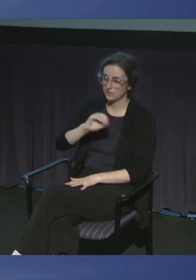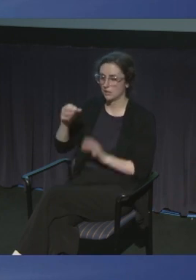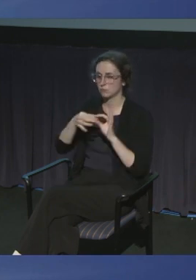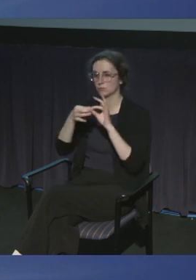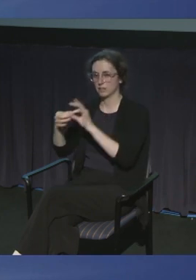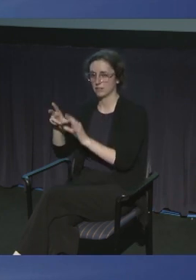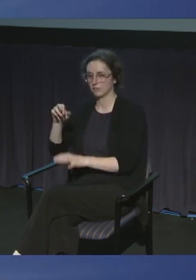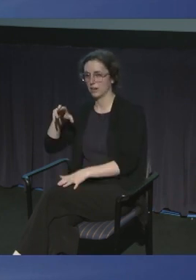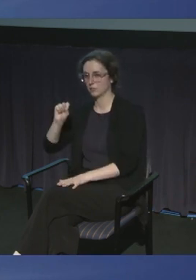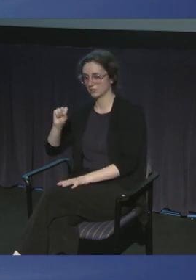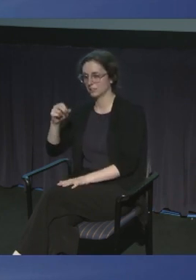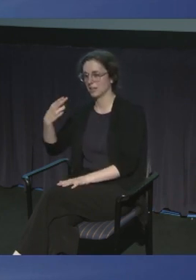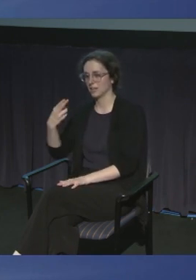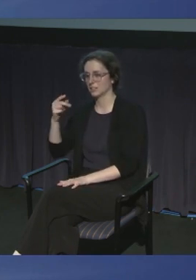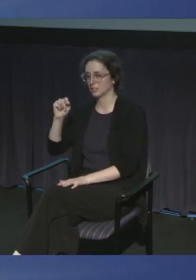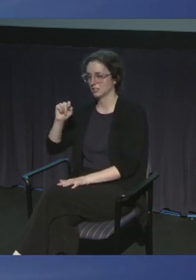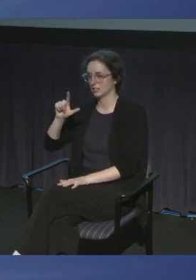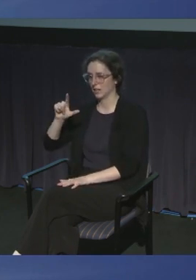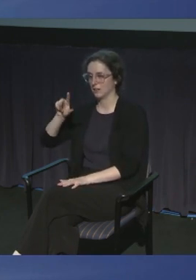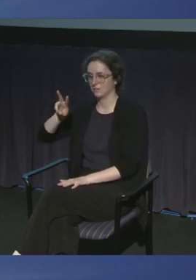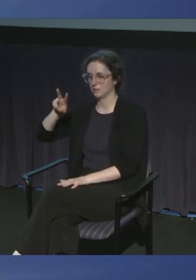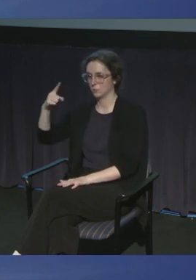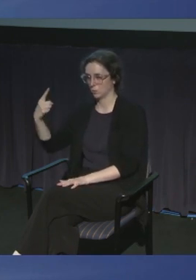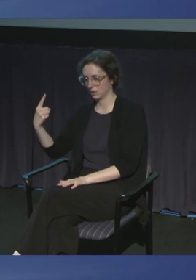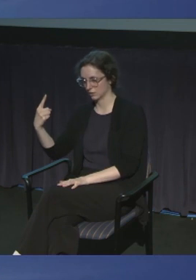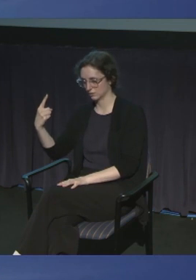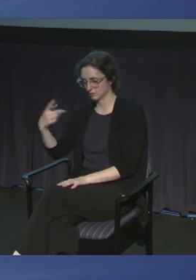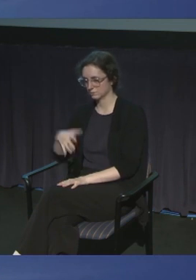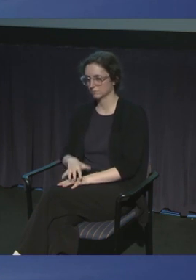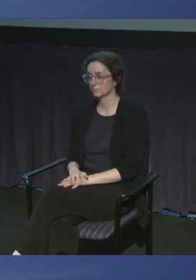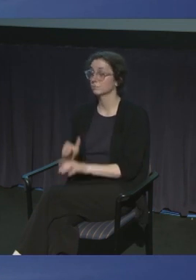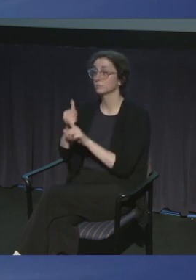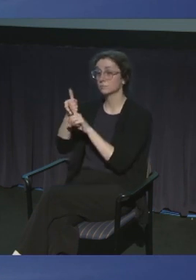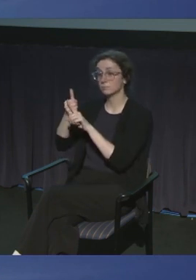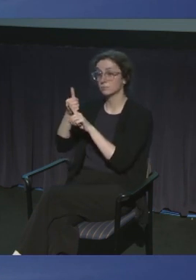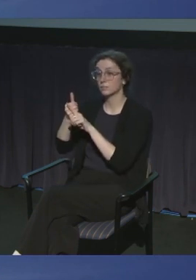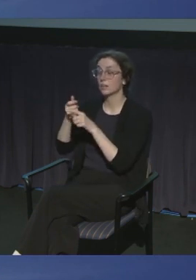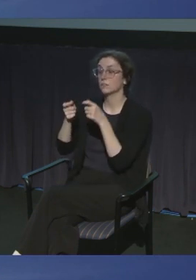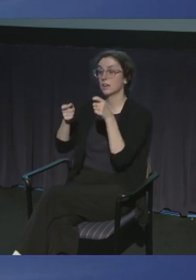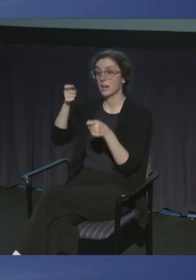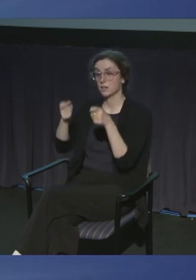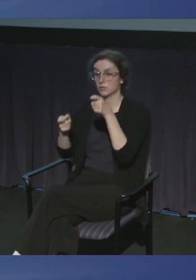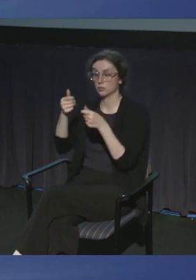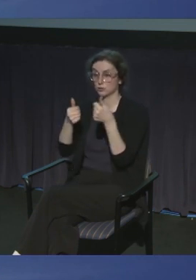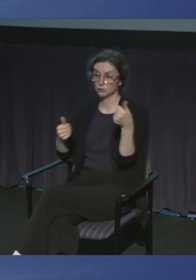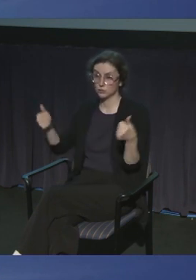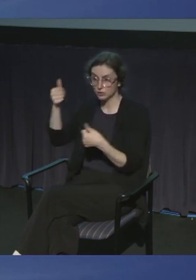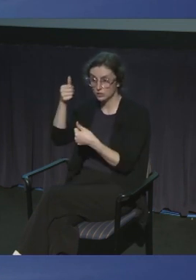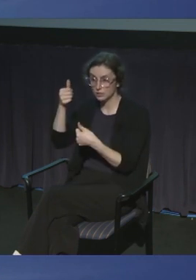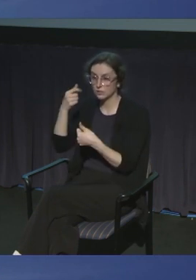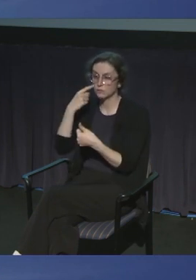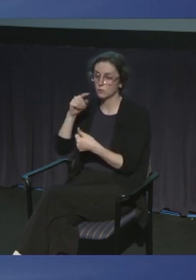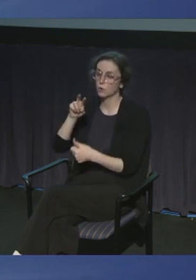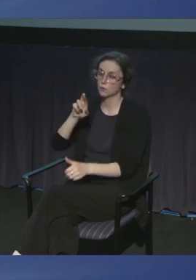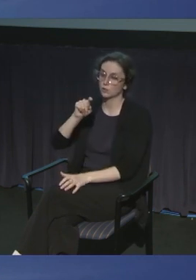VIRUS AND THE RELATED BUYERS HTLV-1. HE WAS THE EDITOR-IN-CHIEF OF